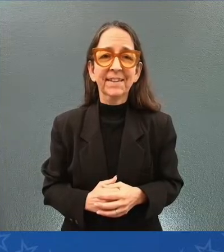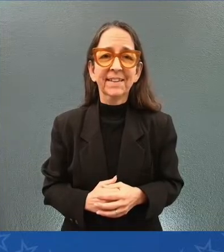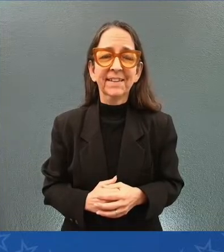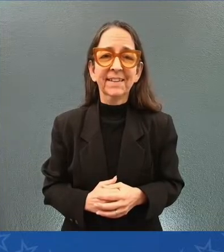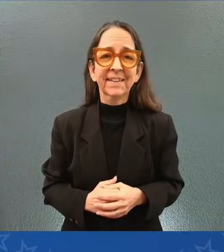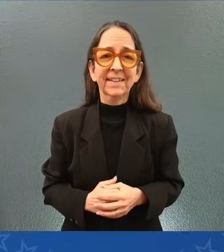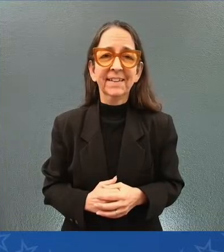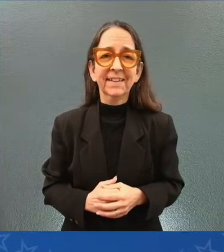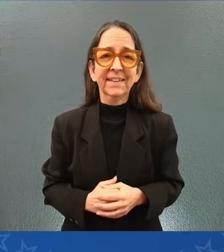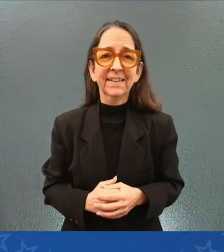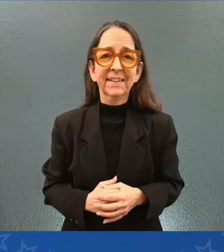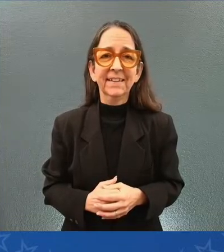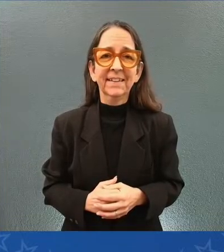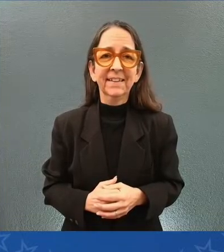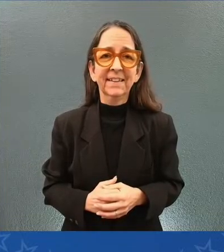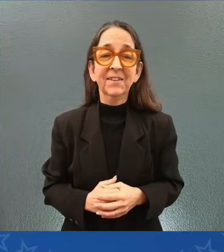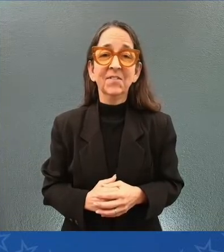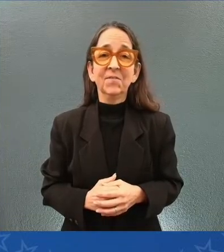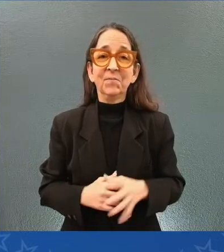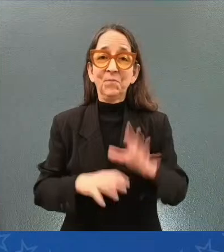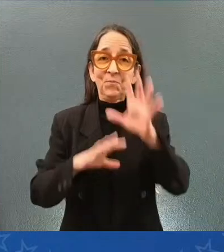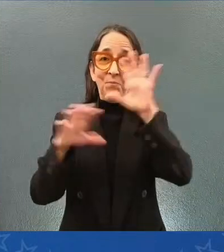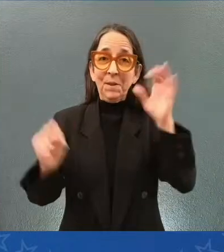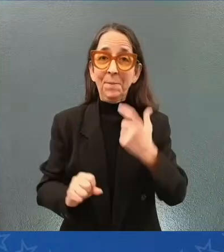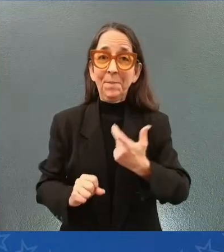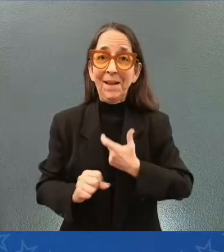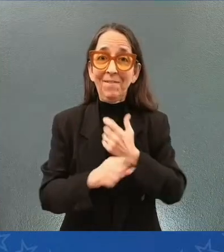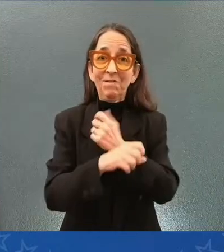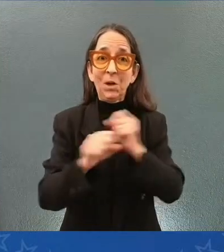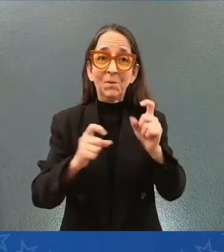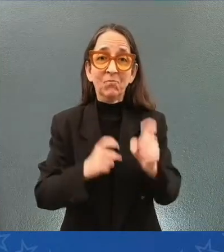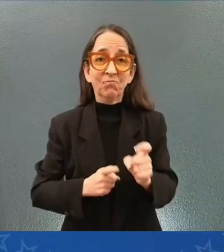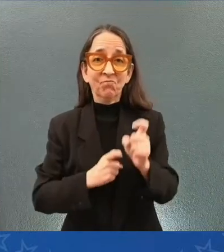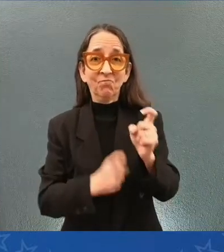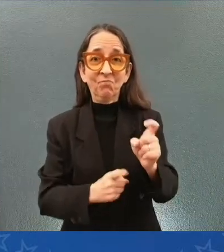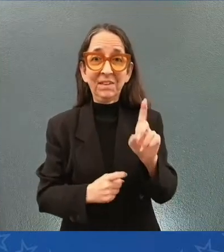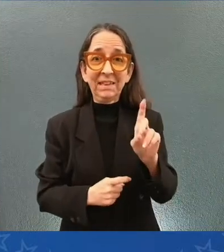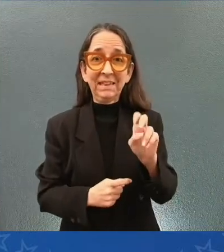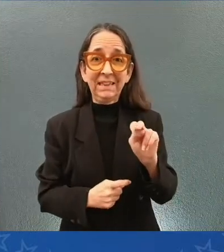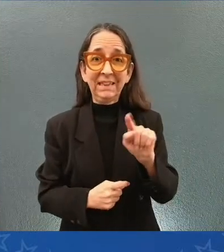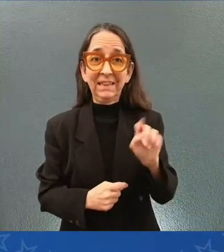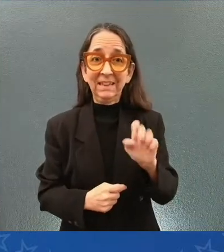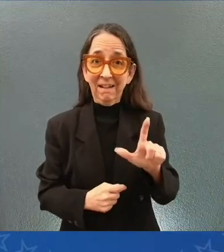The Presidential Medal of Freedom is awarded to Denzel Washington. Denzel Washington is considered